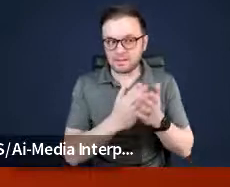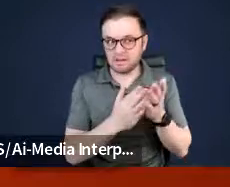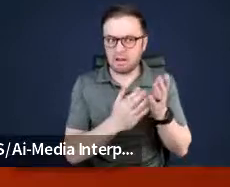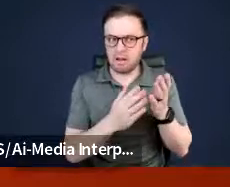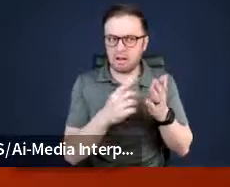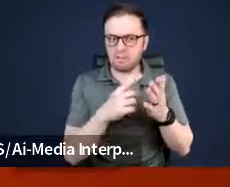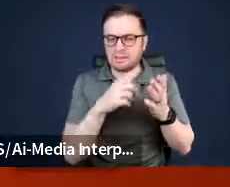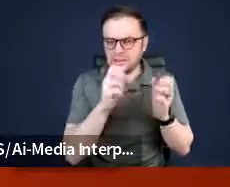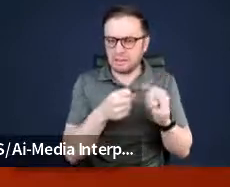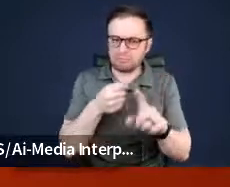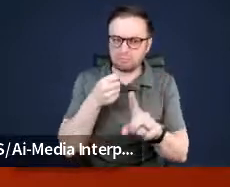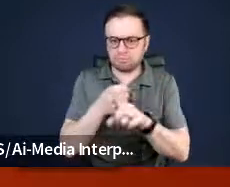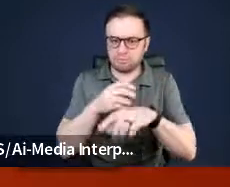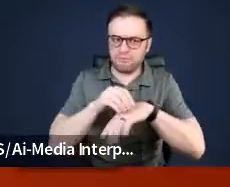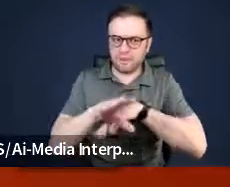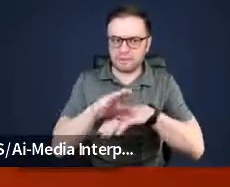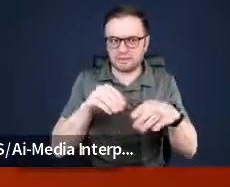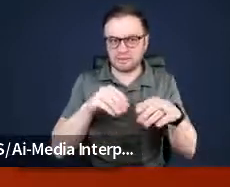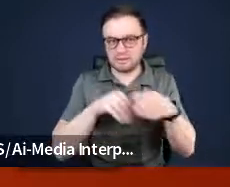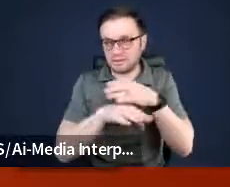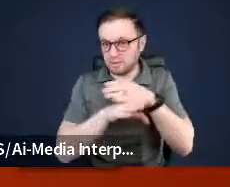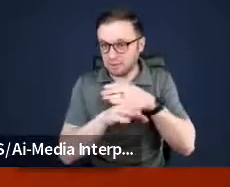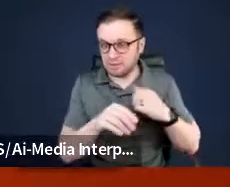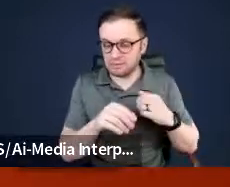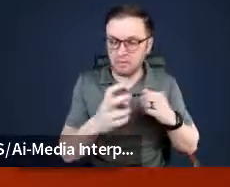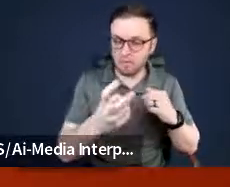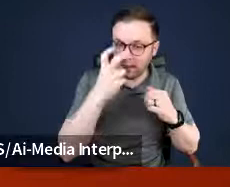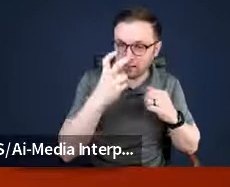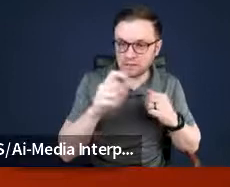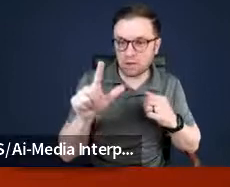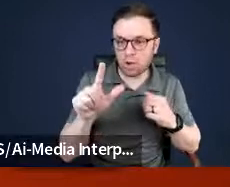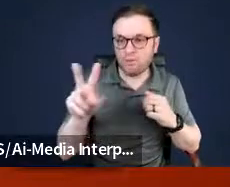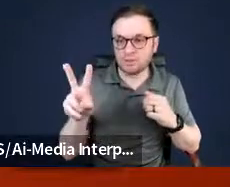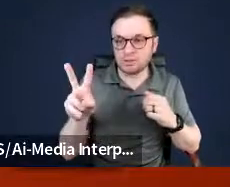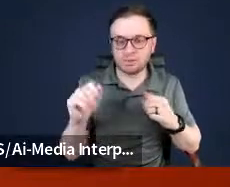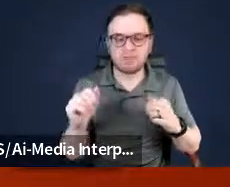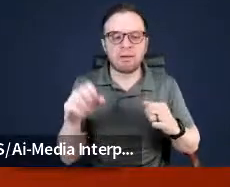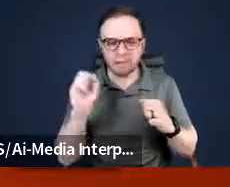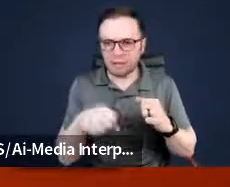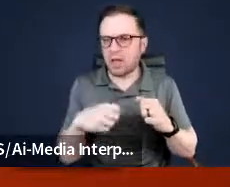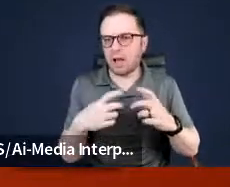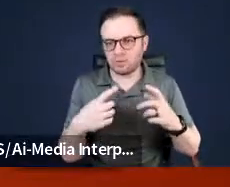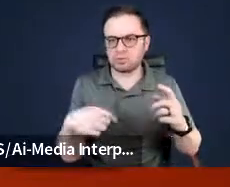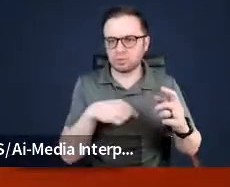(indiscernible) area itself. Some conditions that can impact digital accessibility, blindness